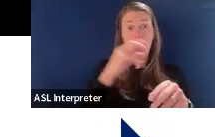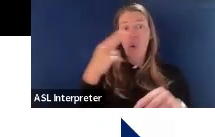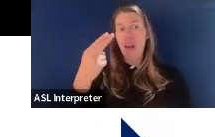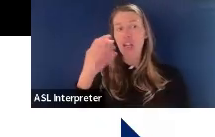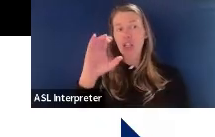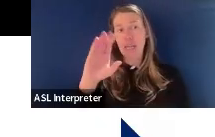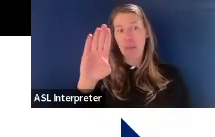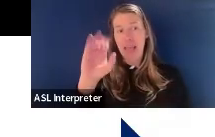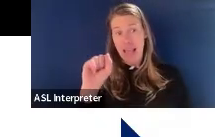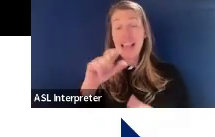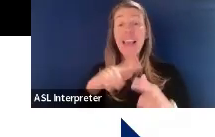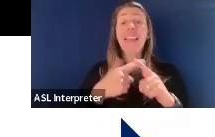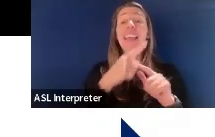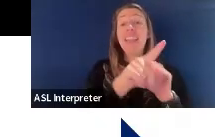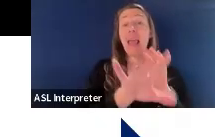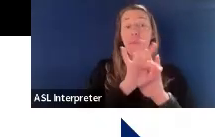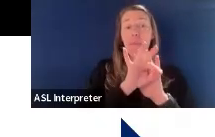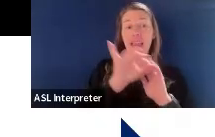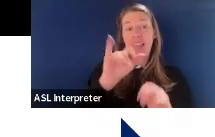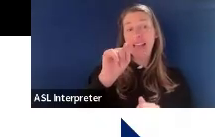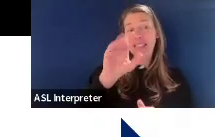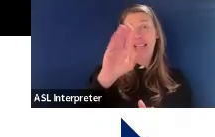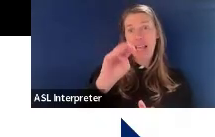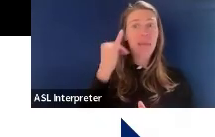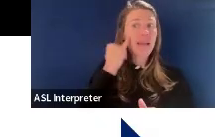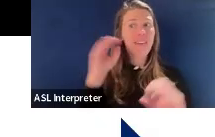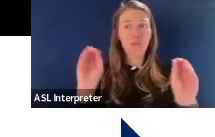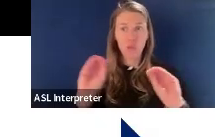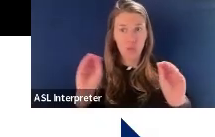individual select the TCM if they do not already have one.